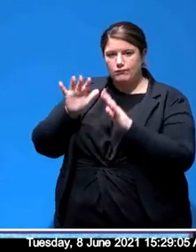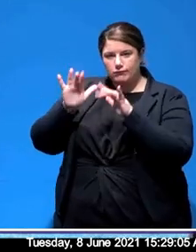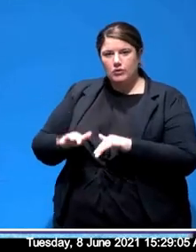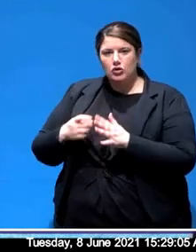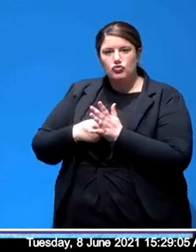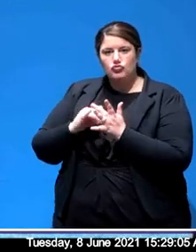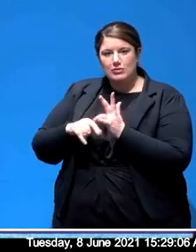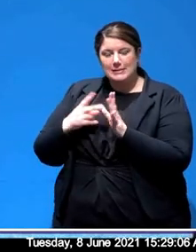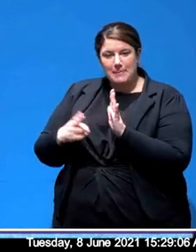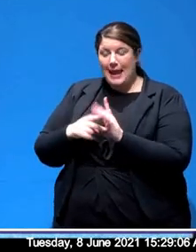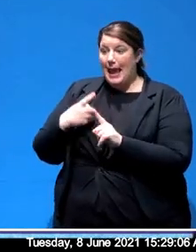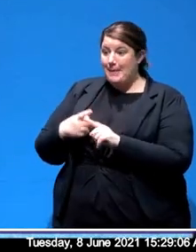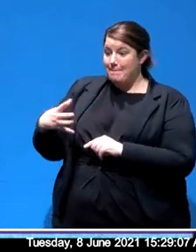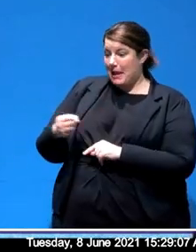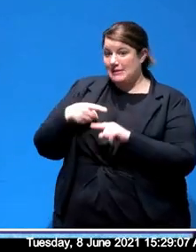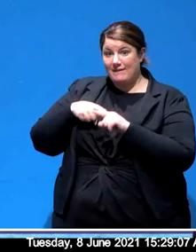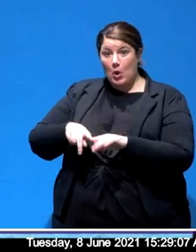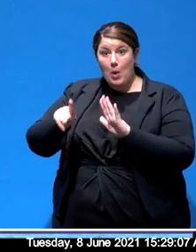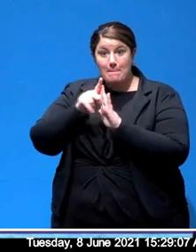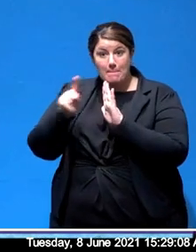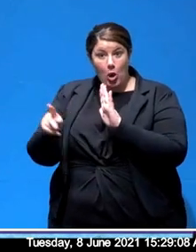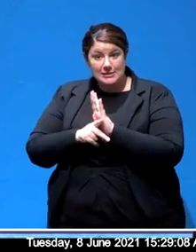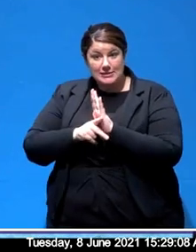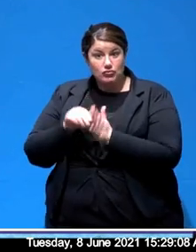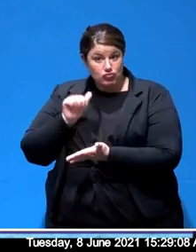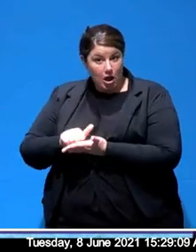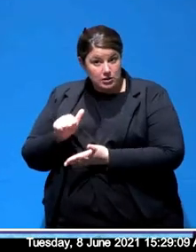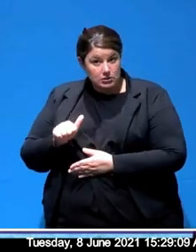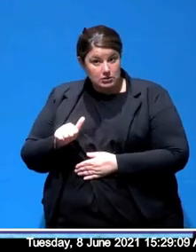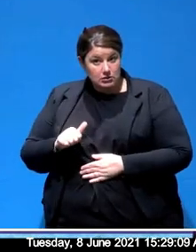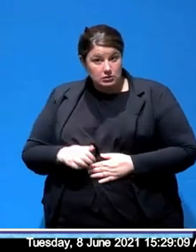you have listed at paragraph 26. Is that how I understand your evidence correctly?